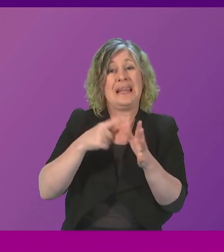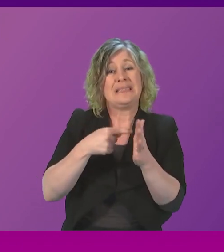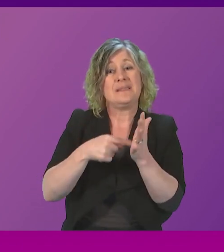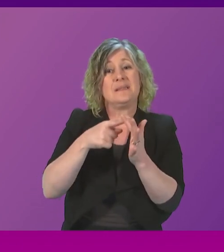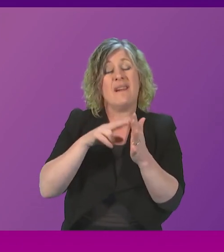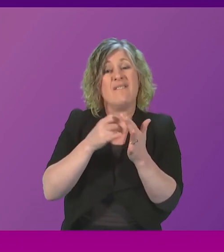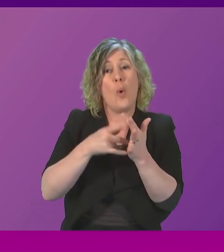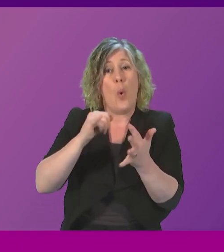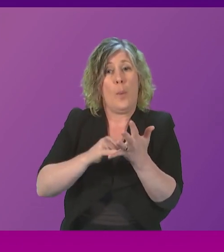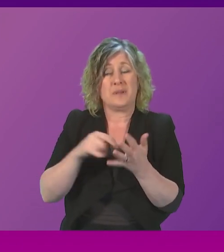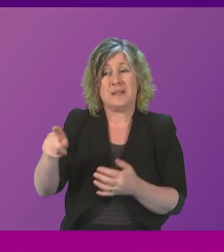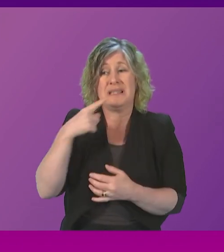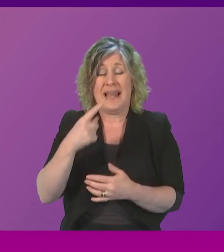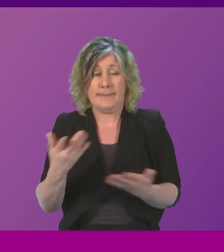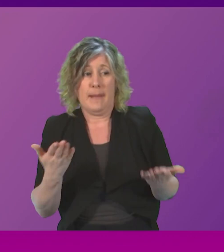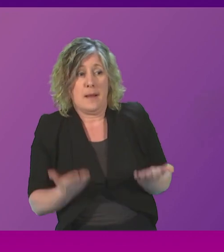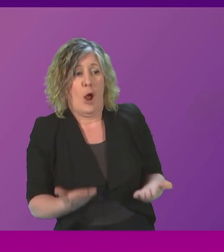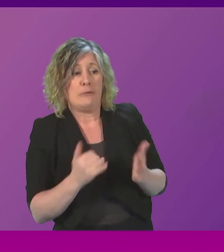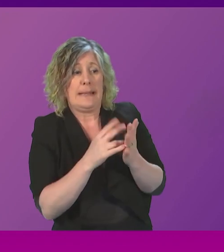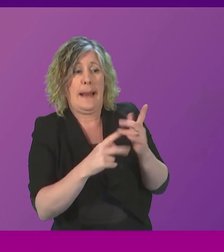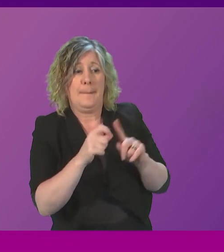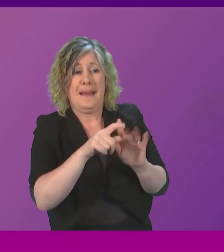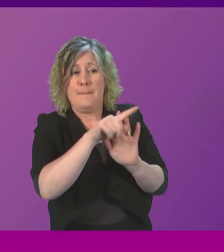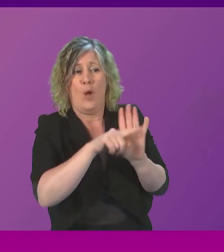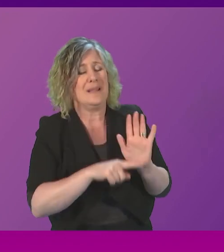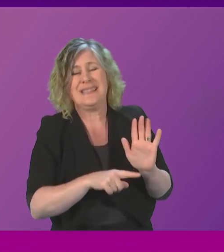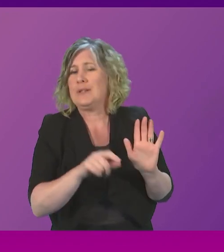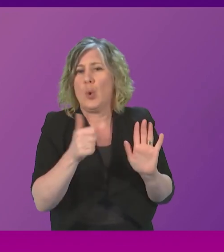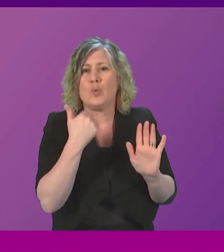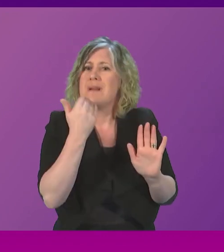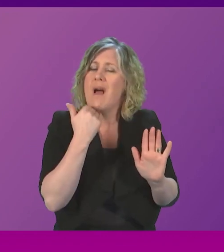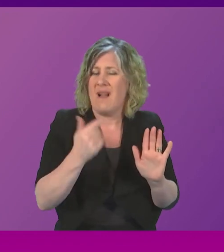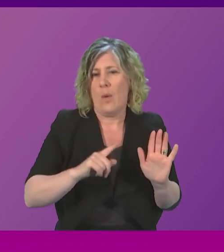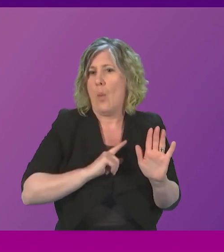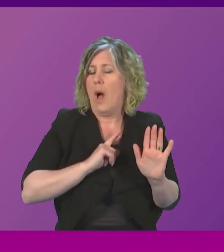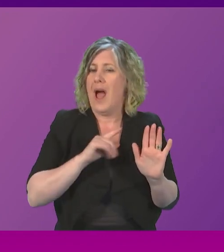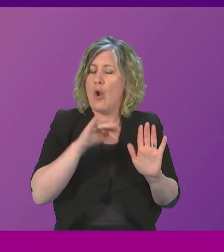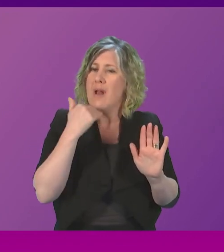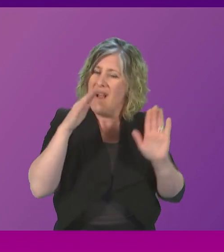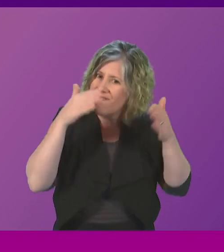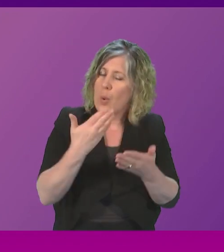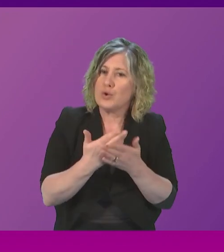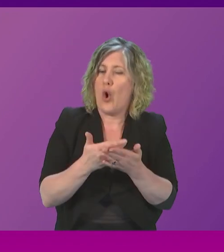simply will not cut it, because there has been a lack of focus on broadening the tax base and on economic growth?